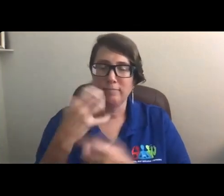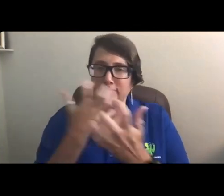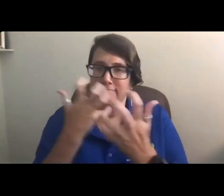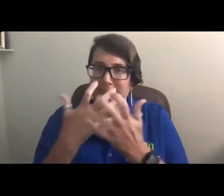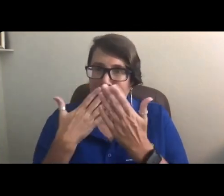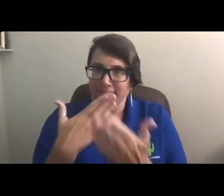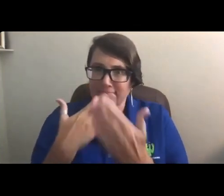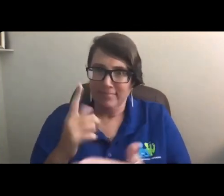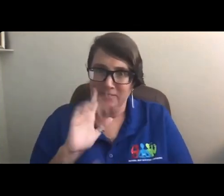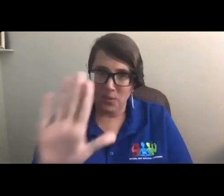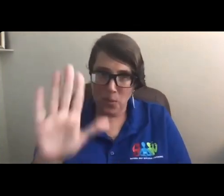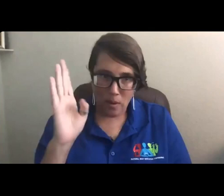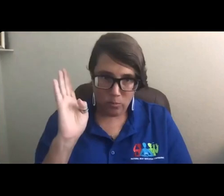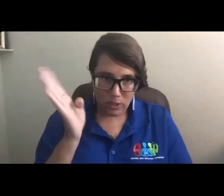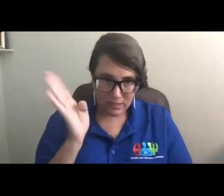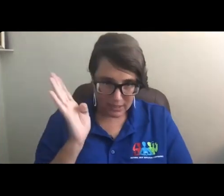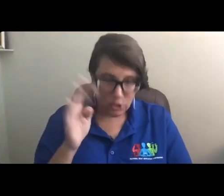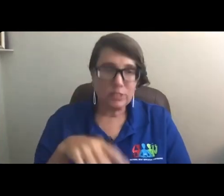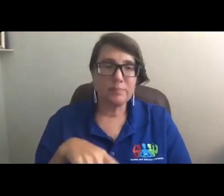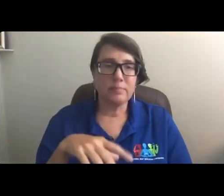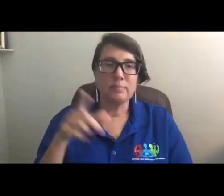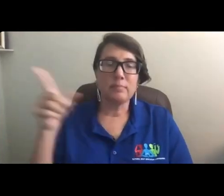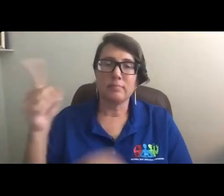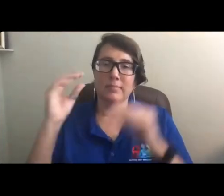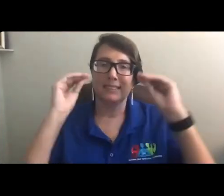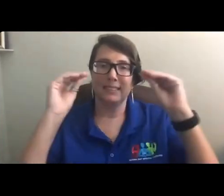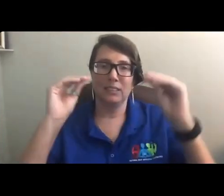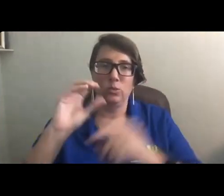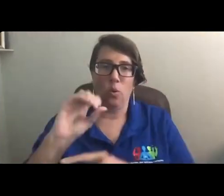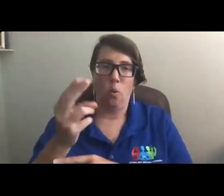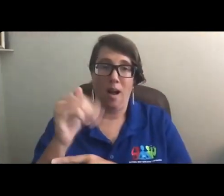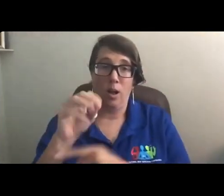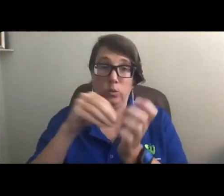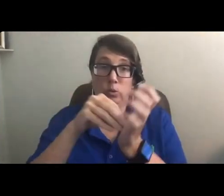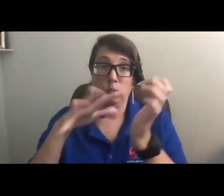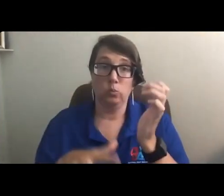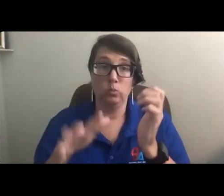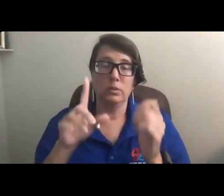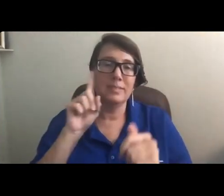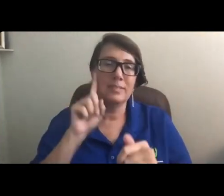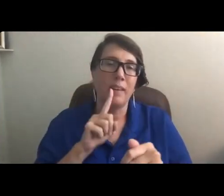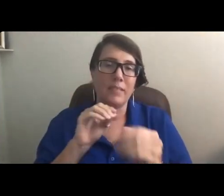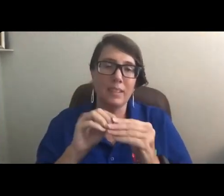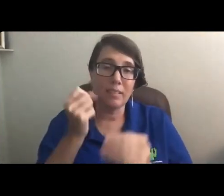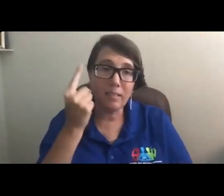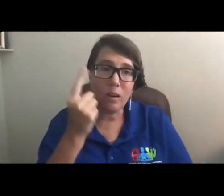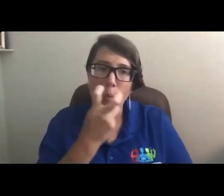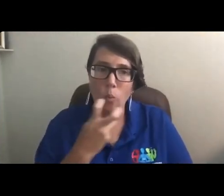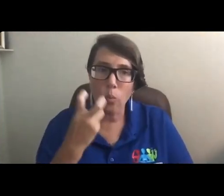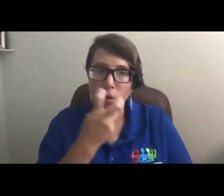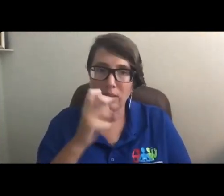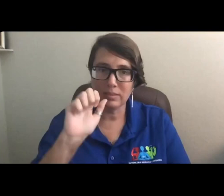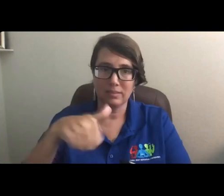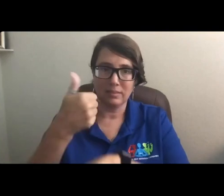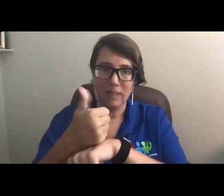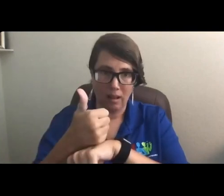Great. One of our members said I'm teaching in Ohio with students who are deaf in an oral